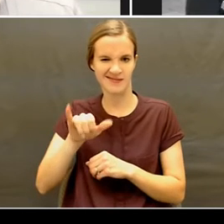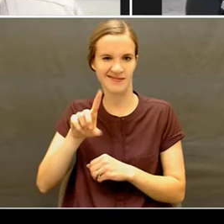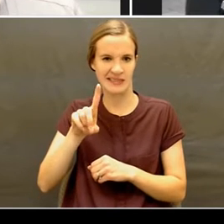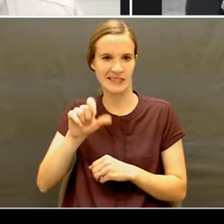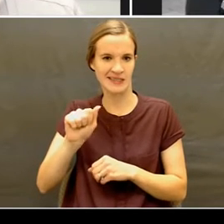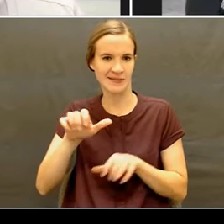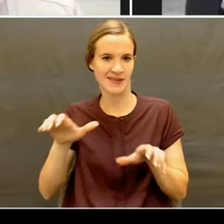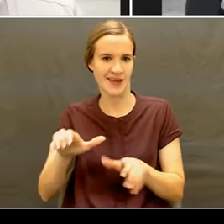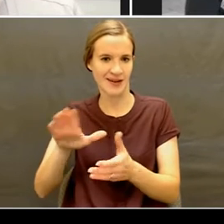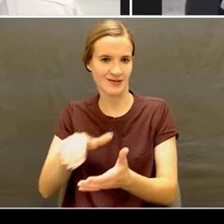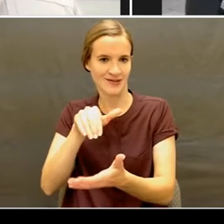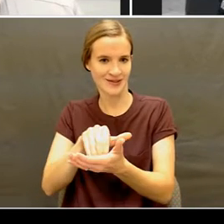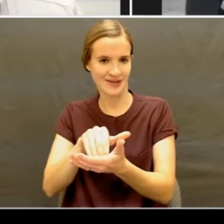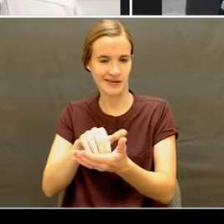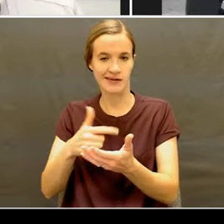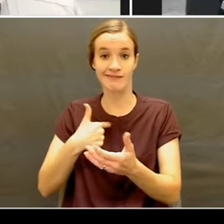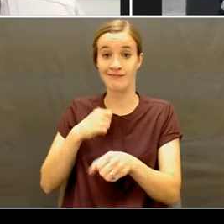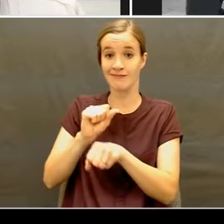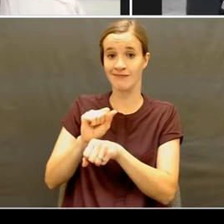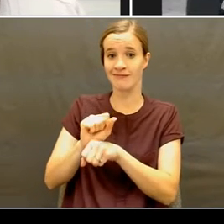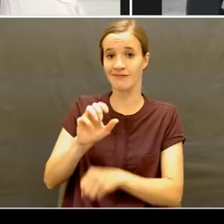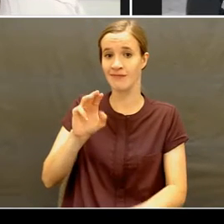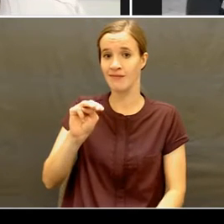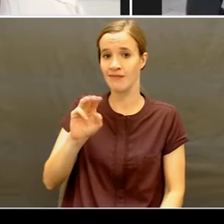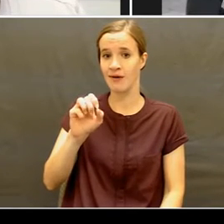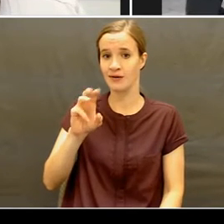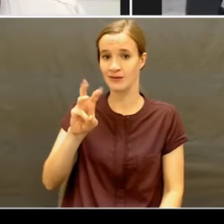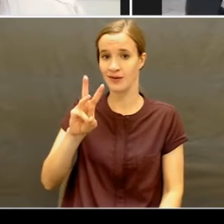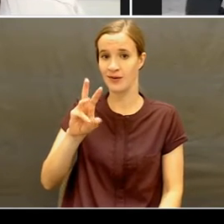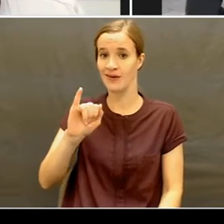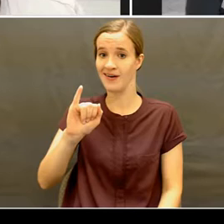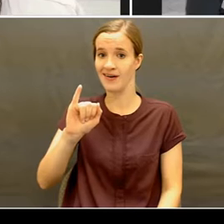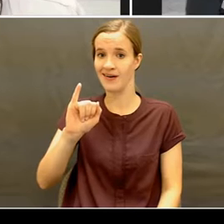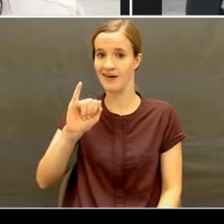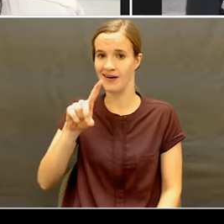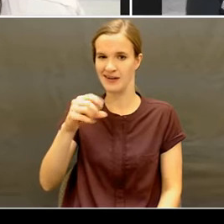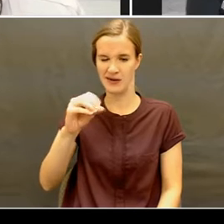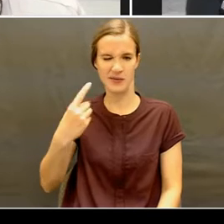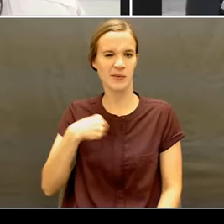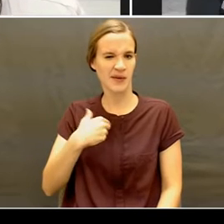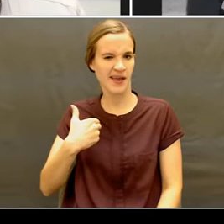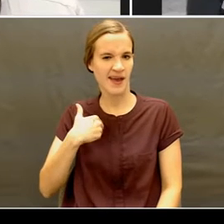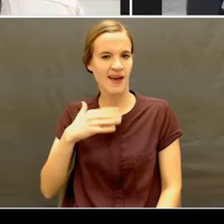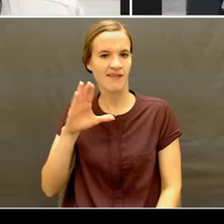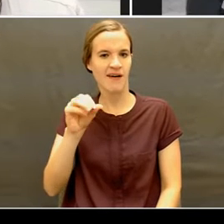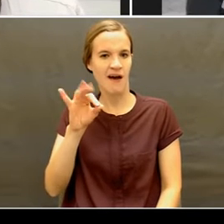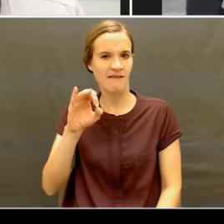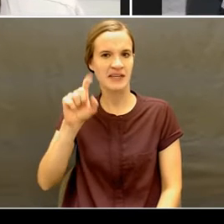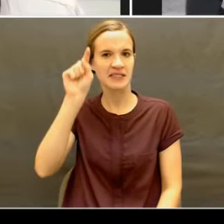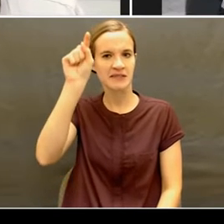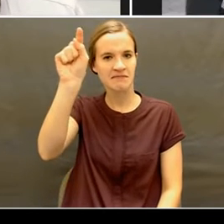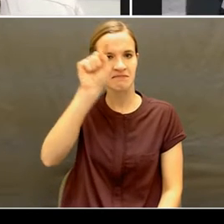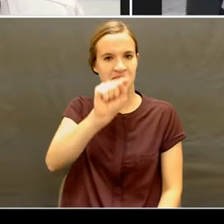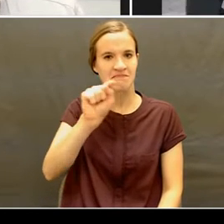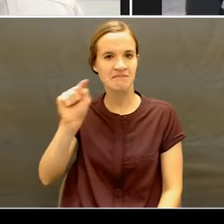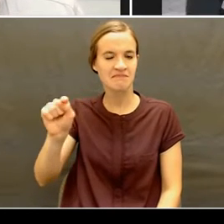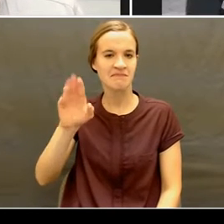and Post Falls, Idaho. And I've been around the Independent Living Movement for a while. And just